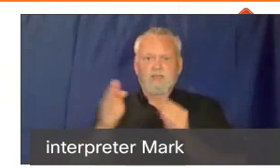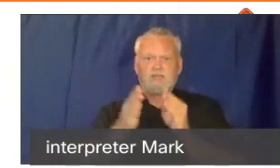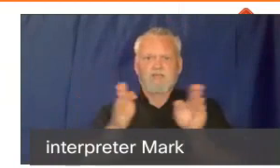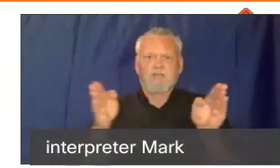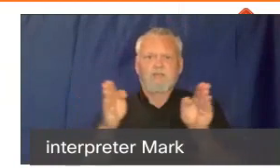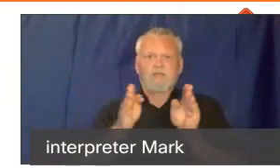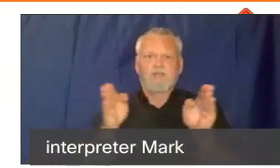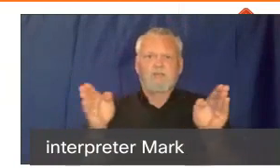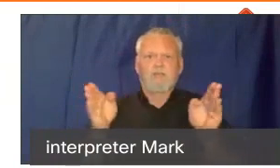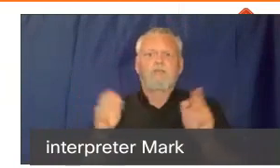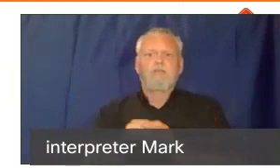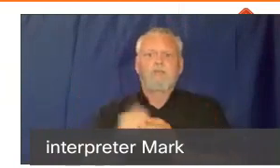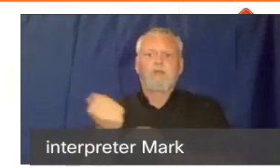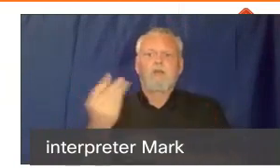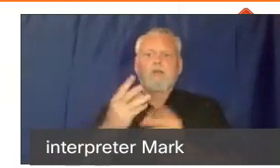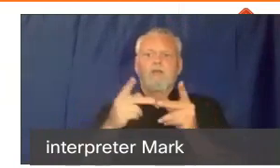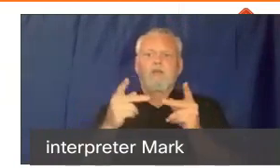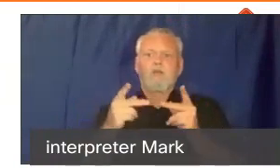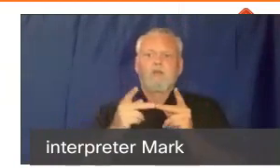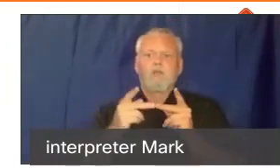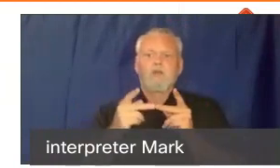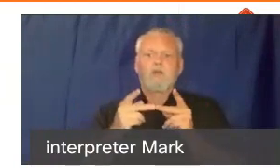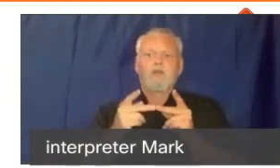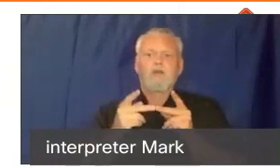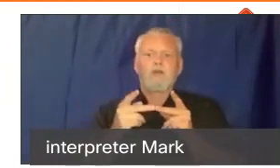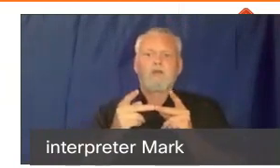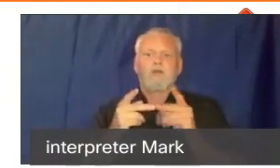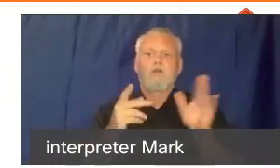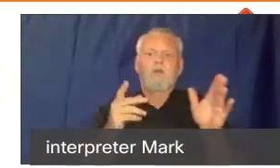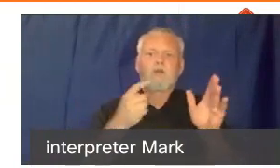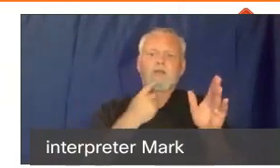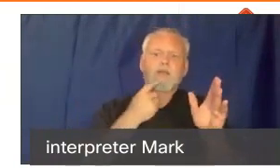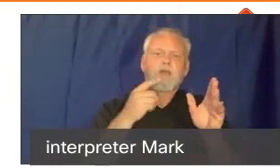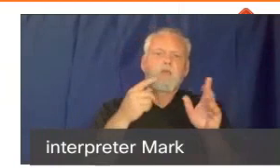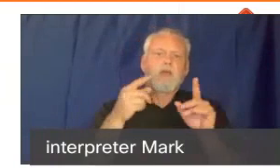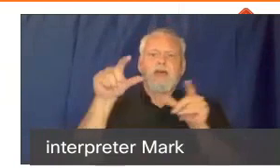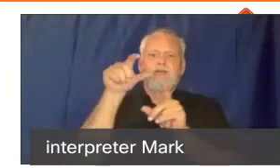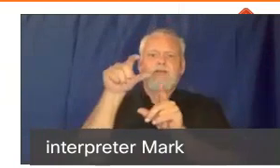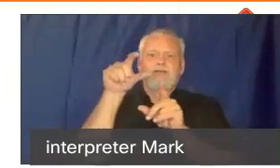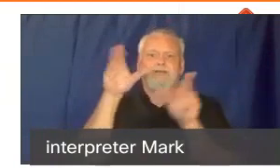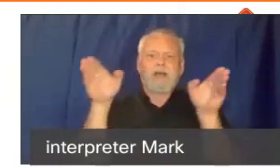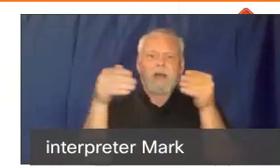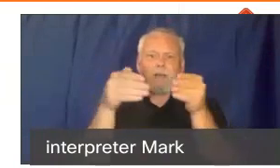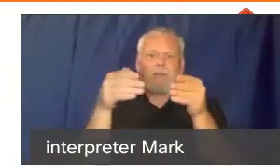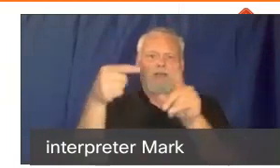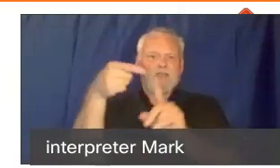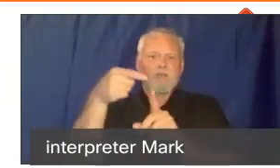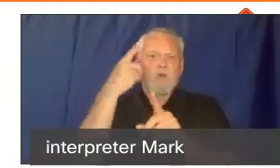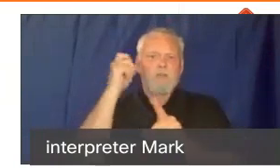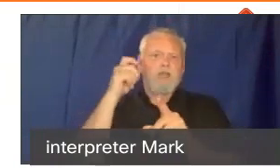We have a there's a few places along the trail where we have say, like a pinch point because of a telephone or a utility pole.